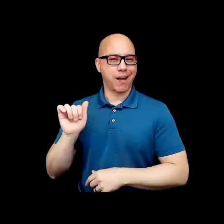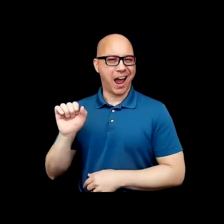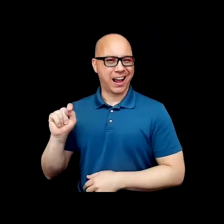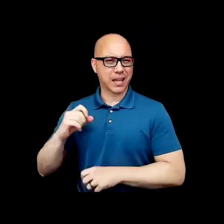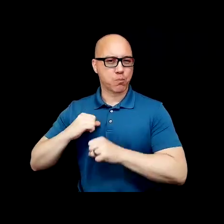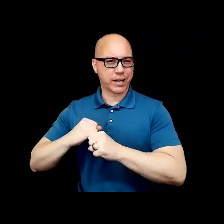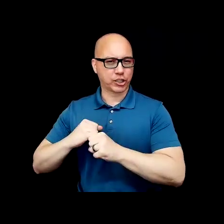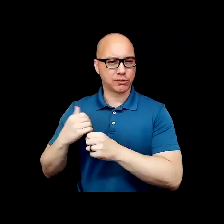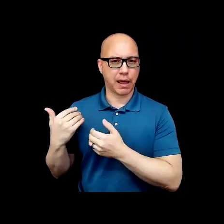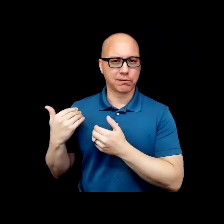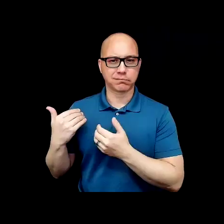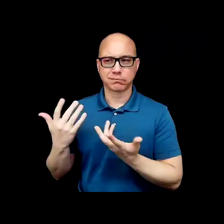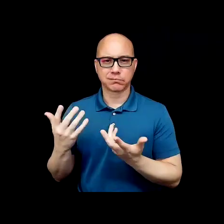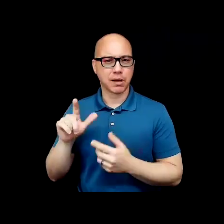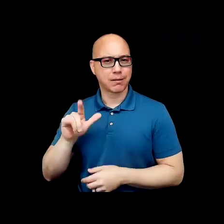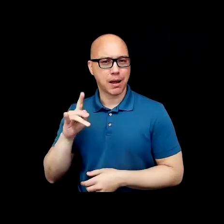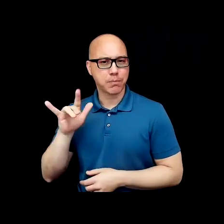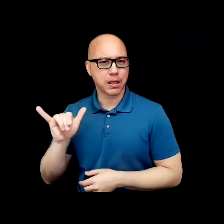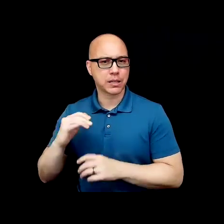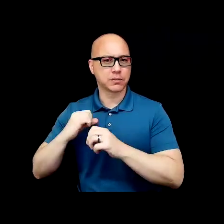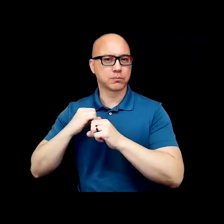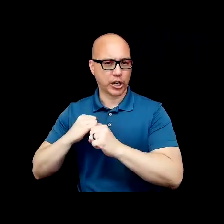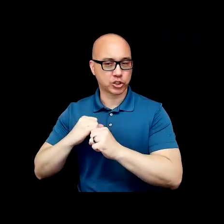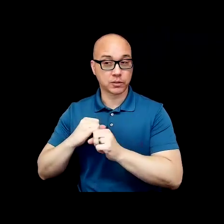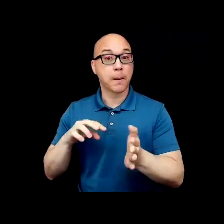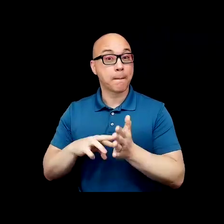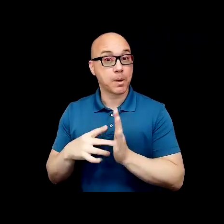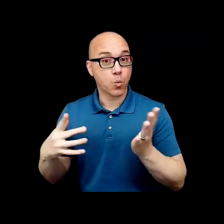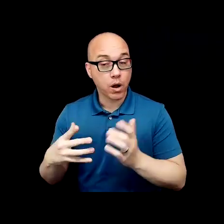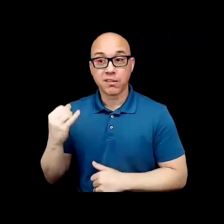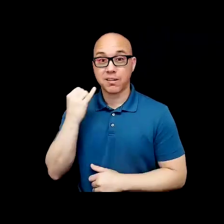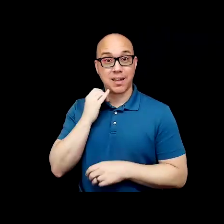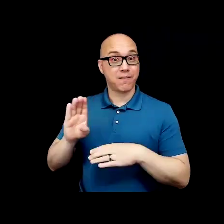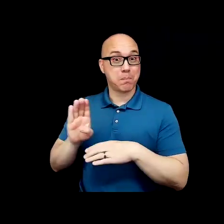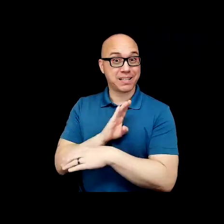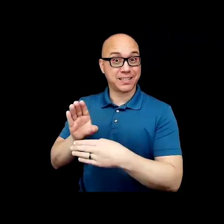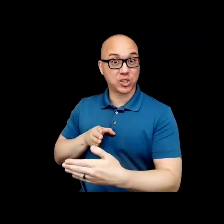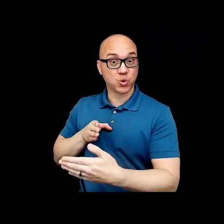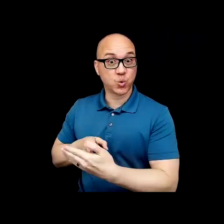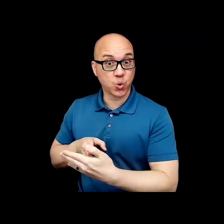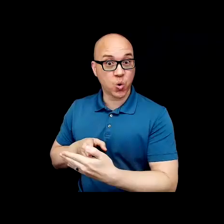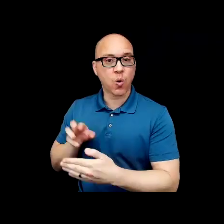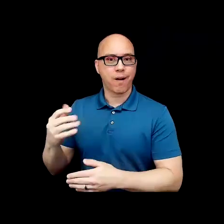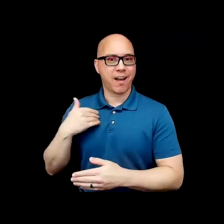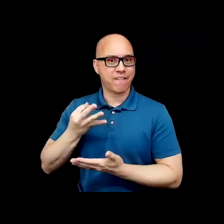speaking about. That means if your business is sued, or it faces some type of financial trouble,